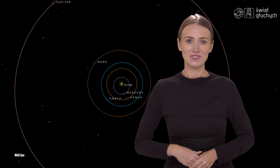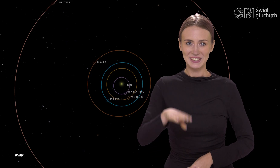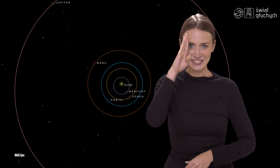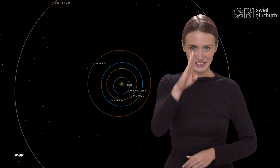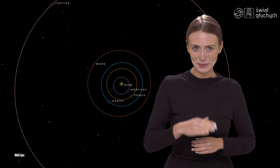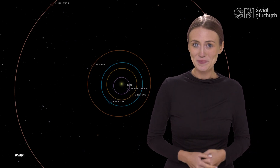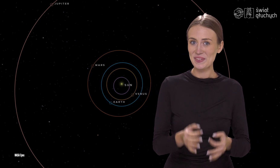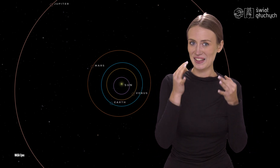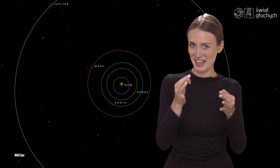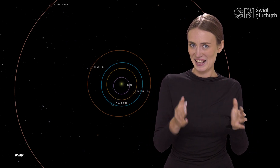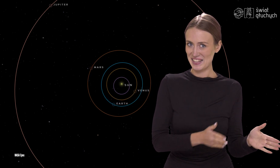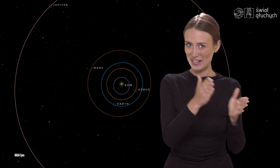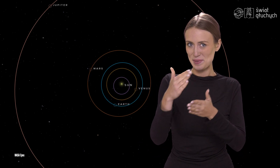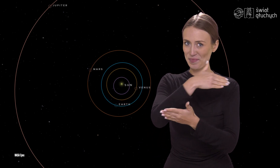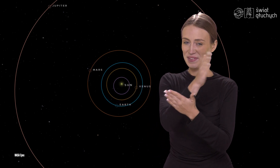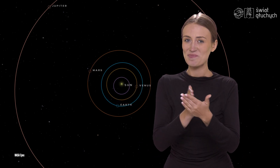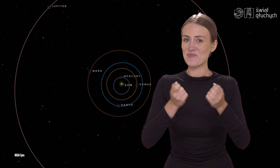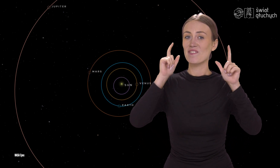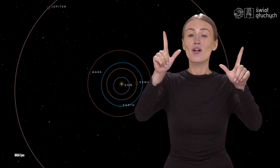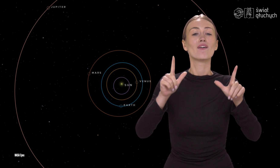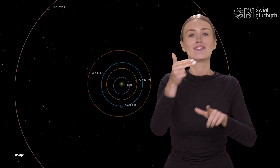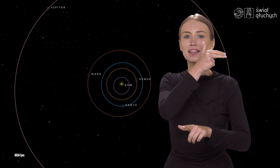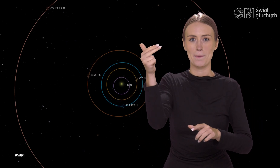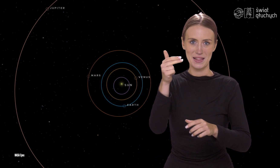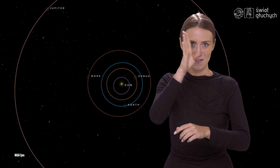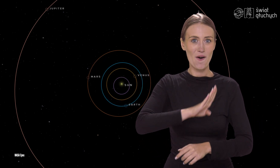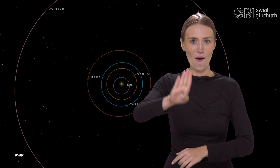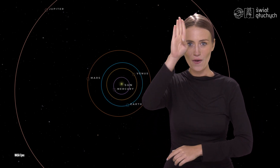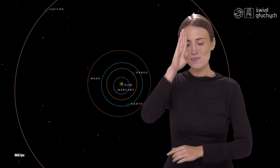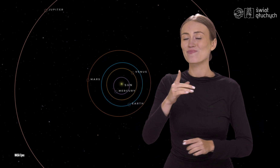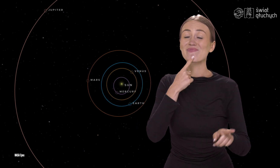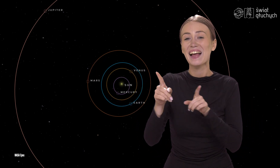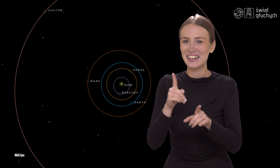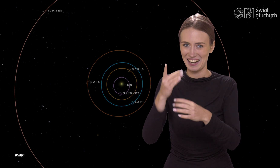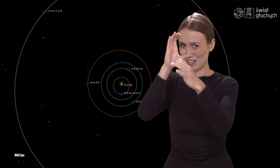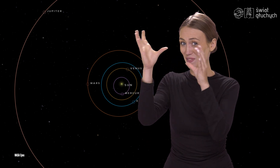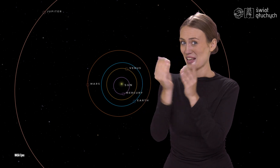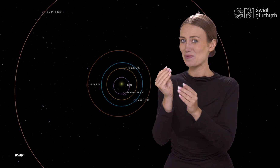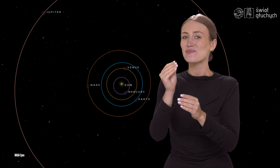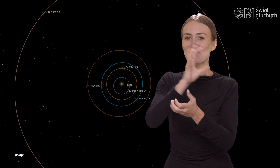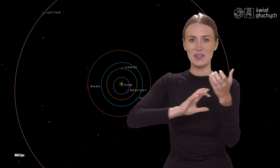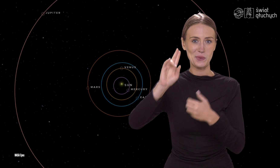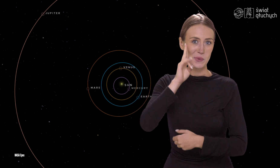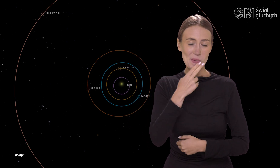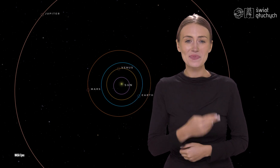Hi! Today, it's time for the next episode in the space video series, which is Astronomy with the Deaf World.